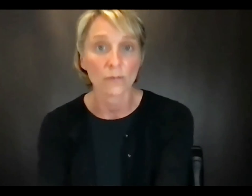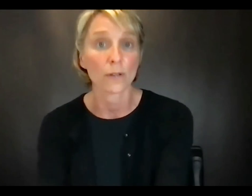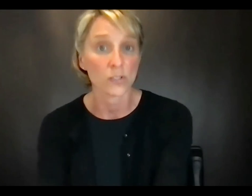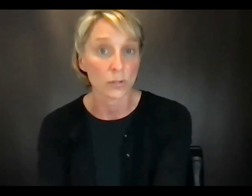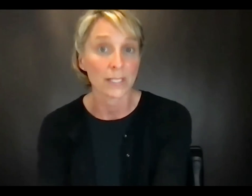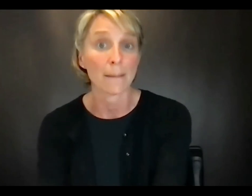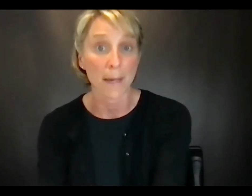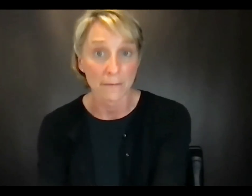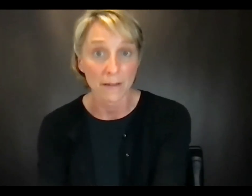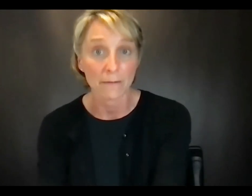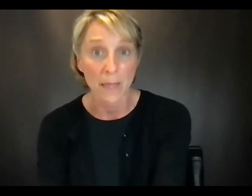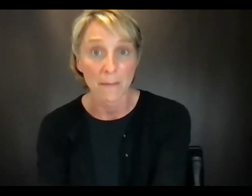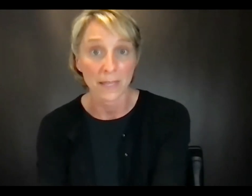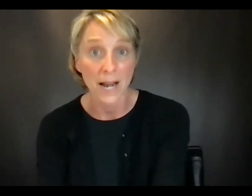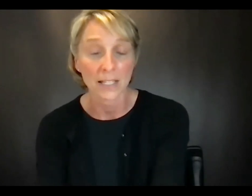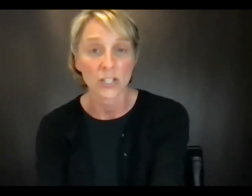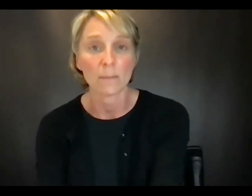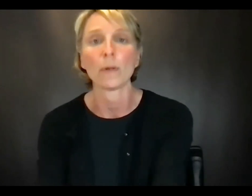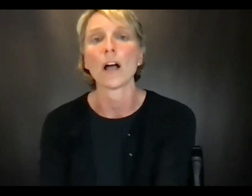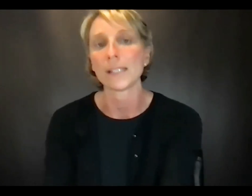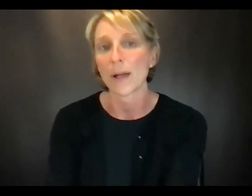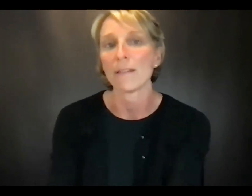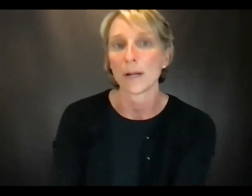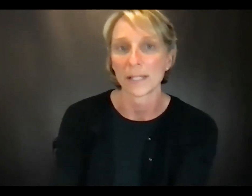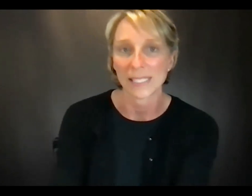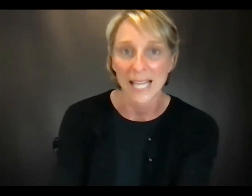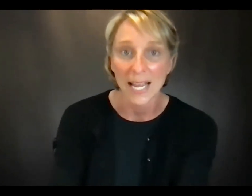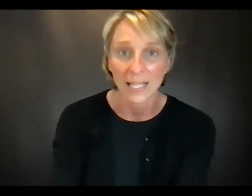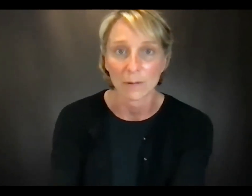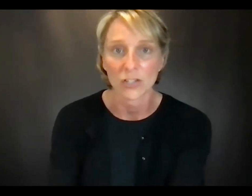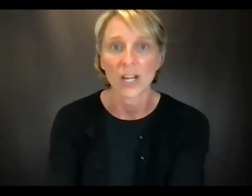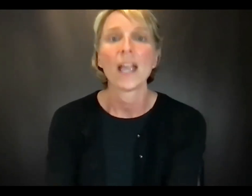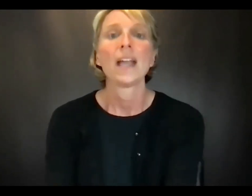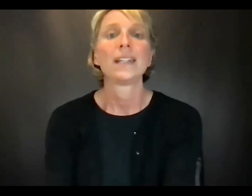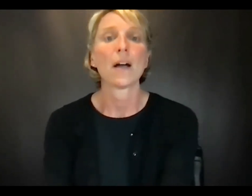the students that benefit from that methodology, but we also have American Sign Language. Now,